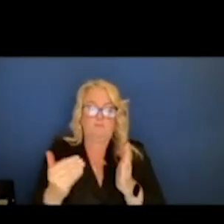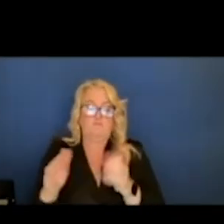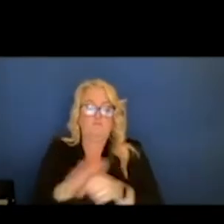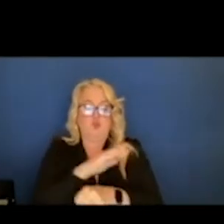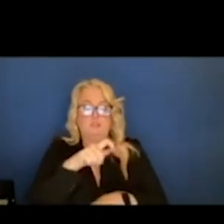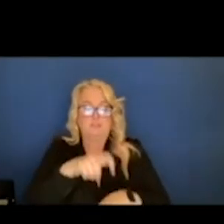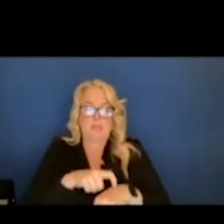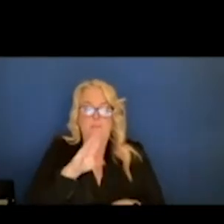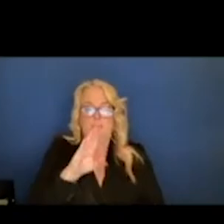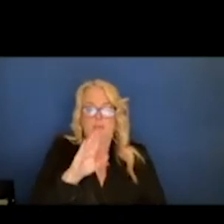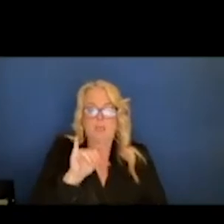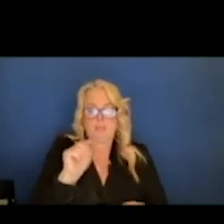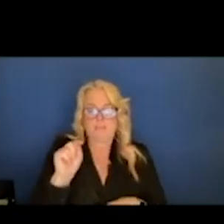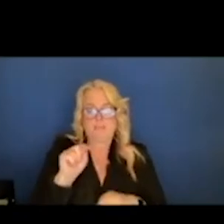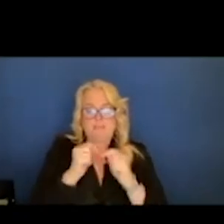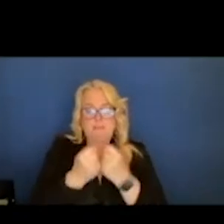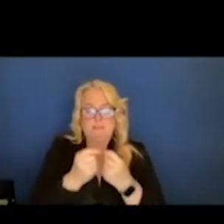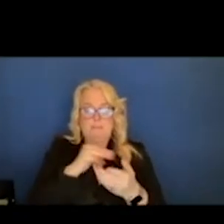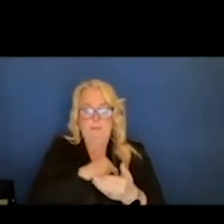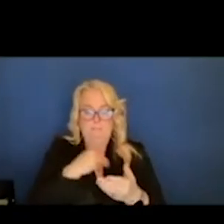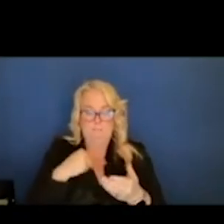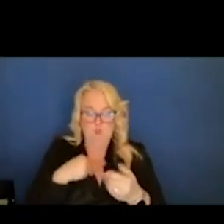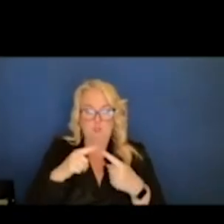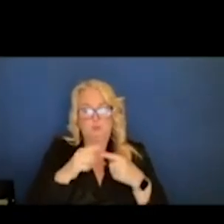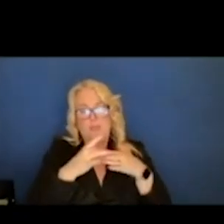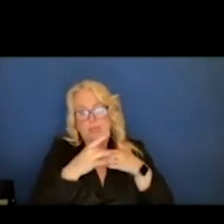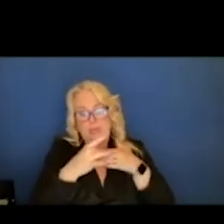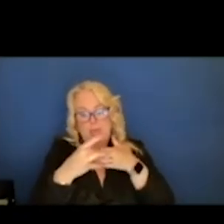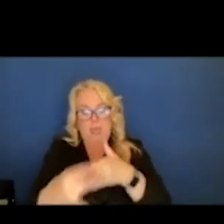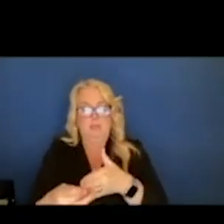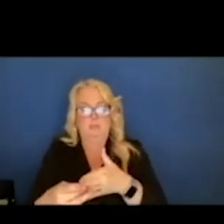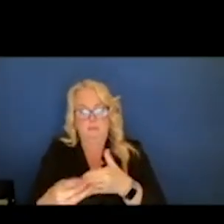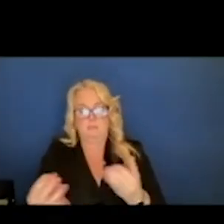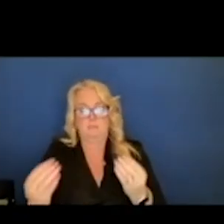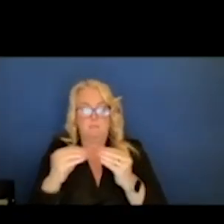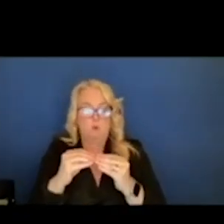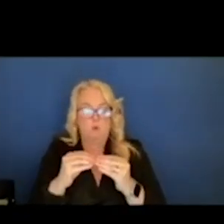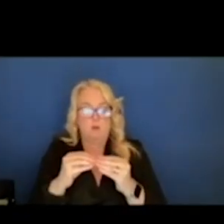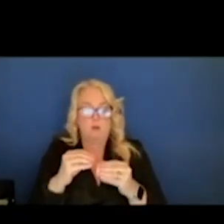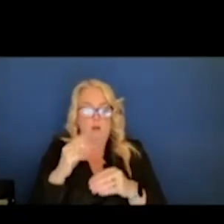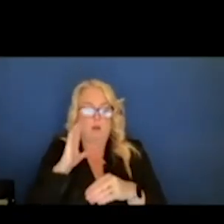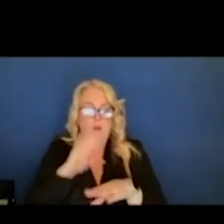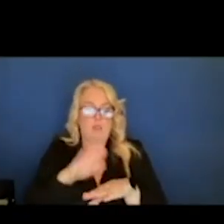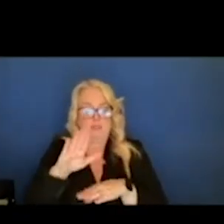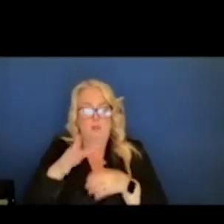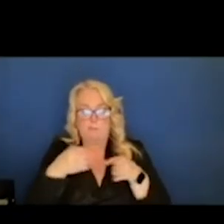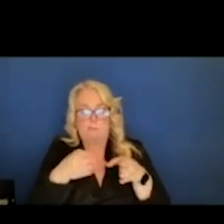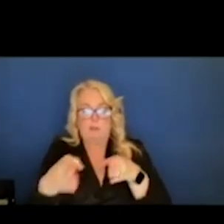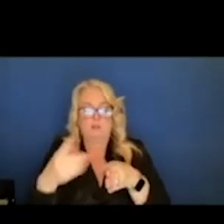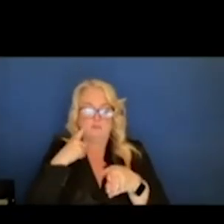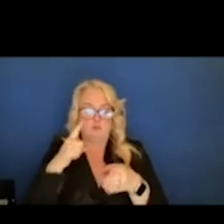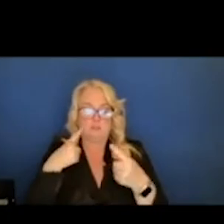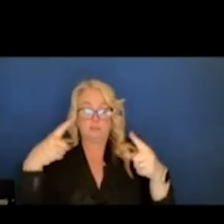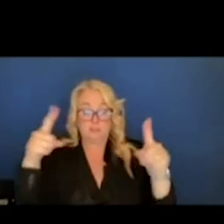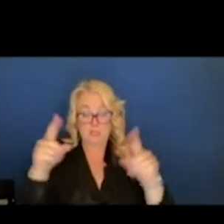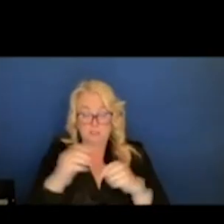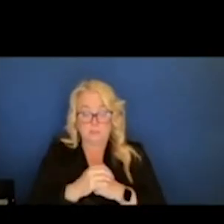BIT team member guiding the next generation of apprentices on their own paths to success.